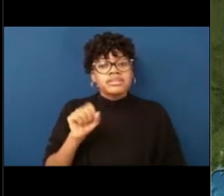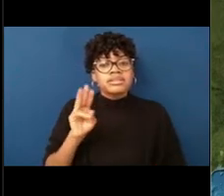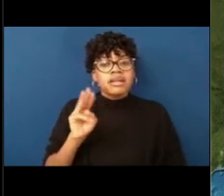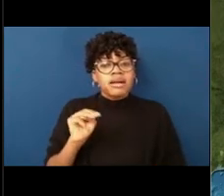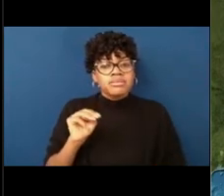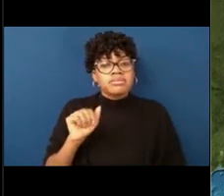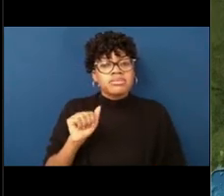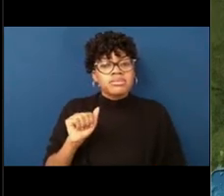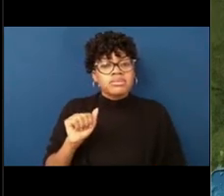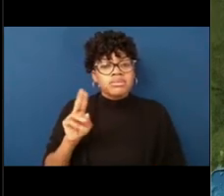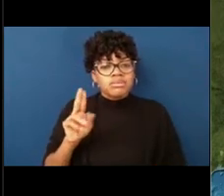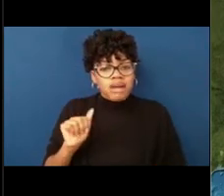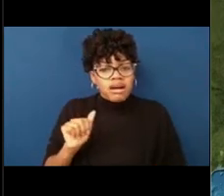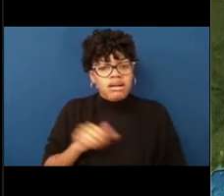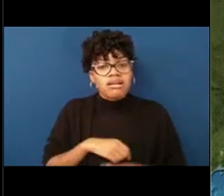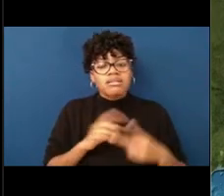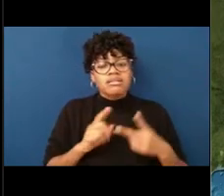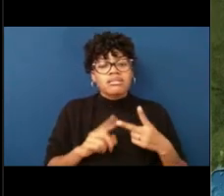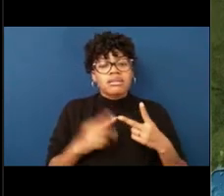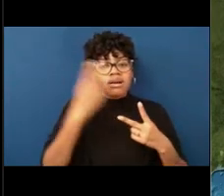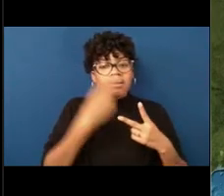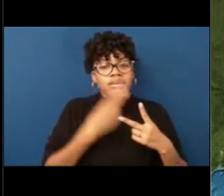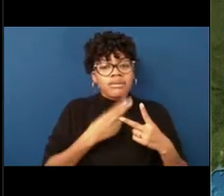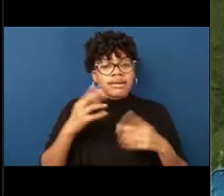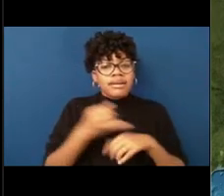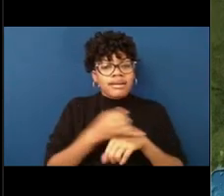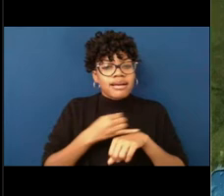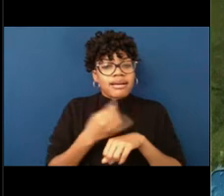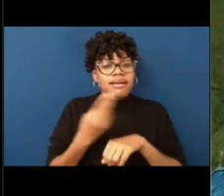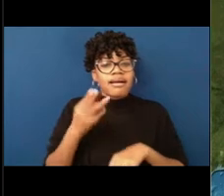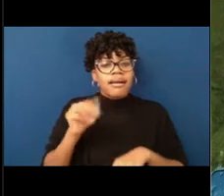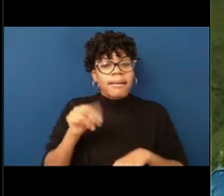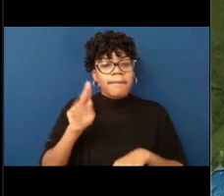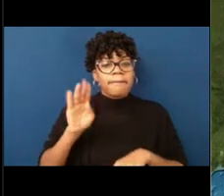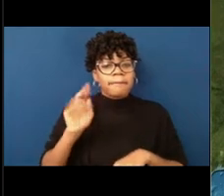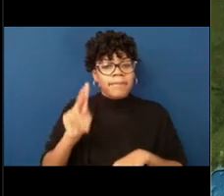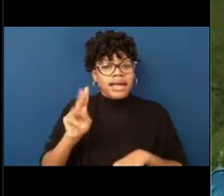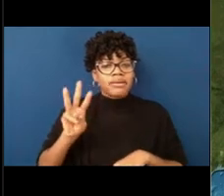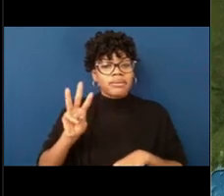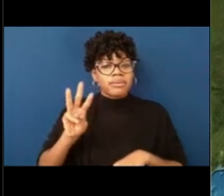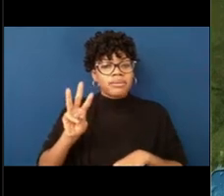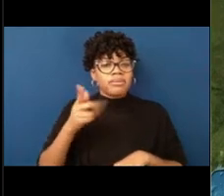National Marine Sanctuary, and the place that I work on behalf,